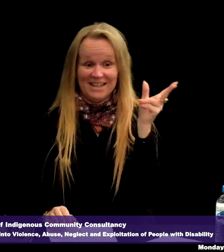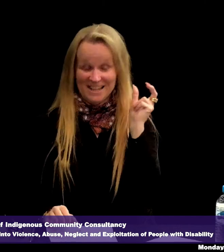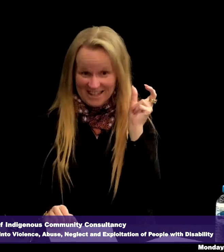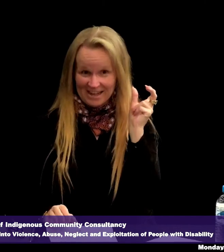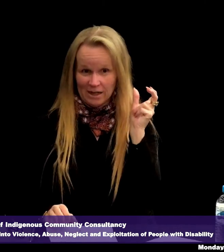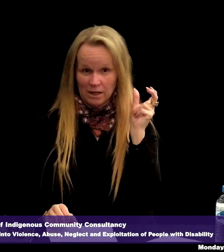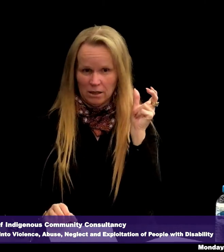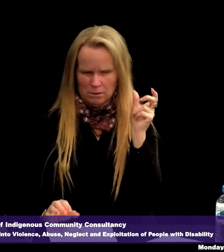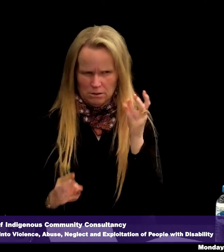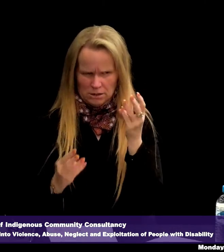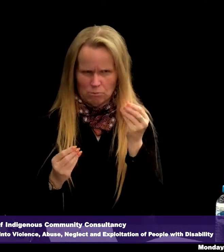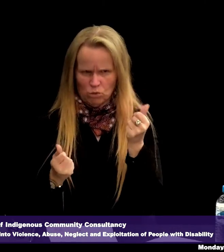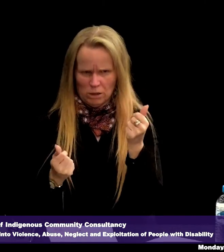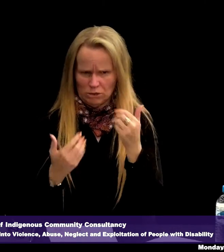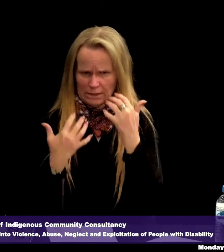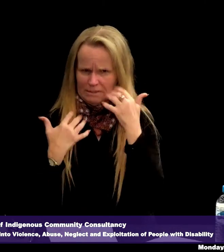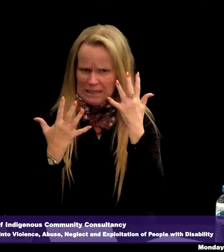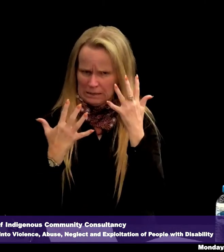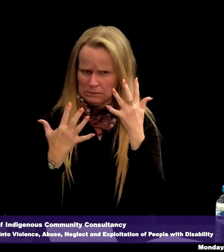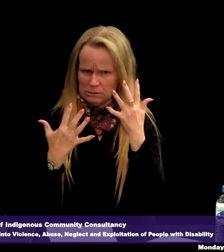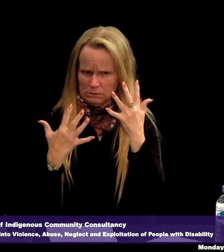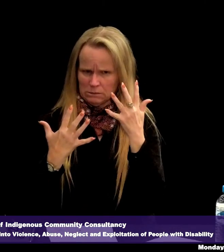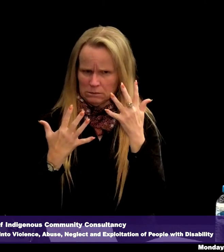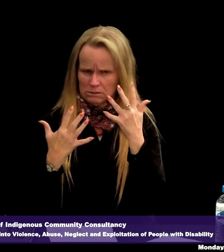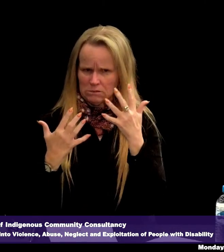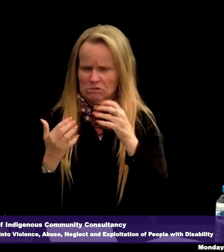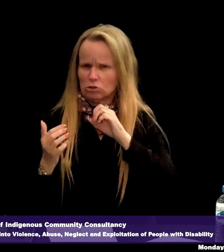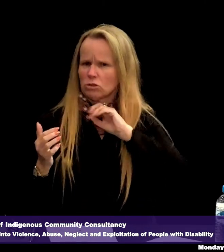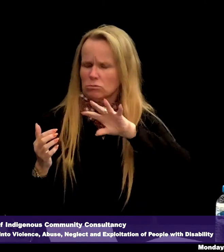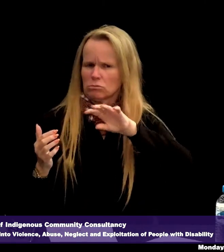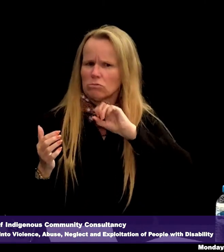The interpreter who was with me could hear something, that someone was upset in a